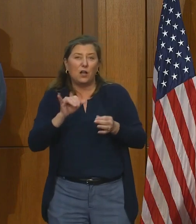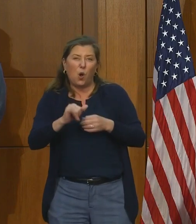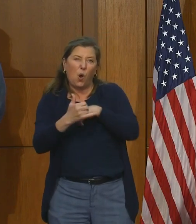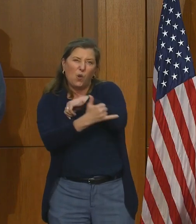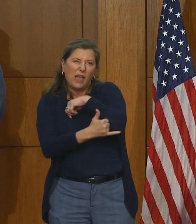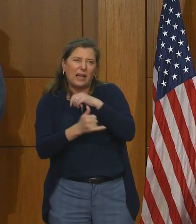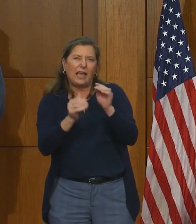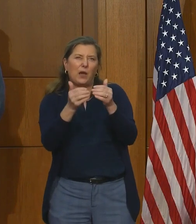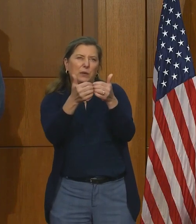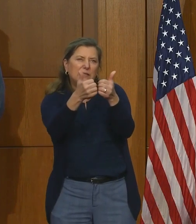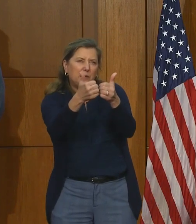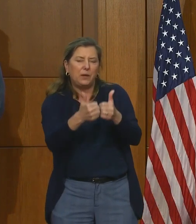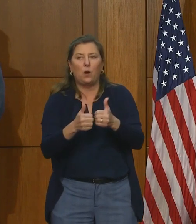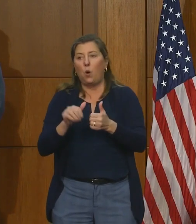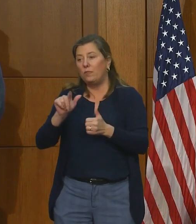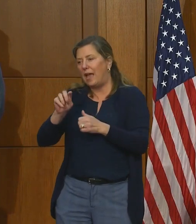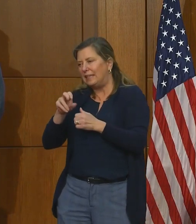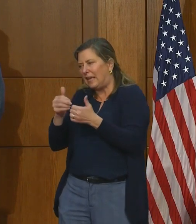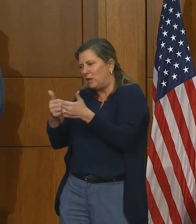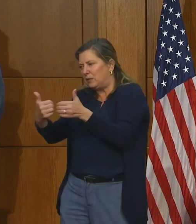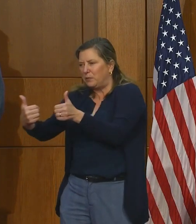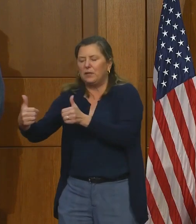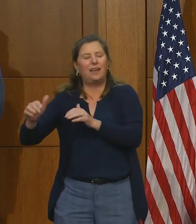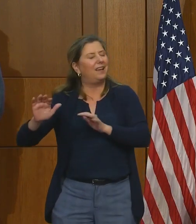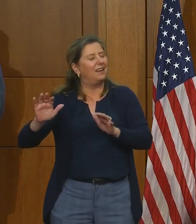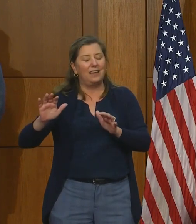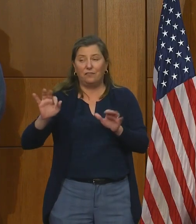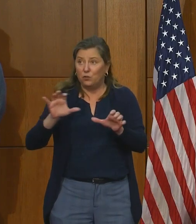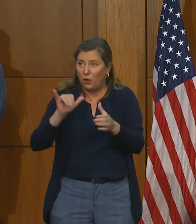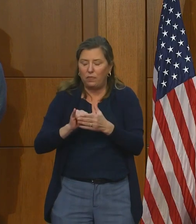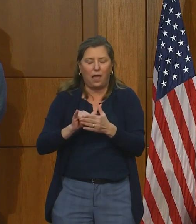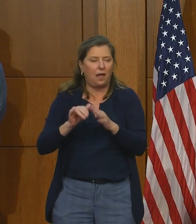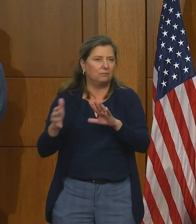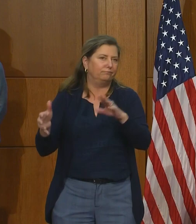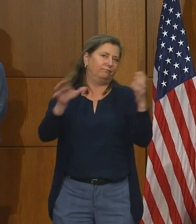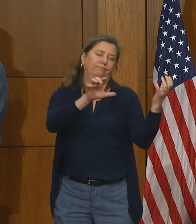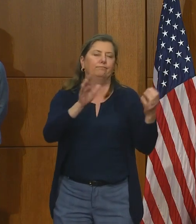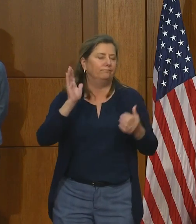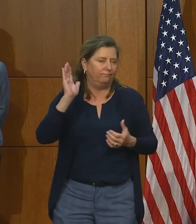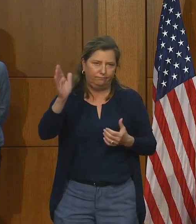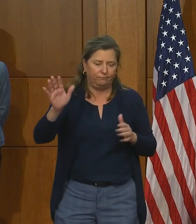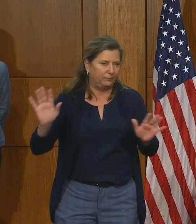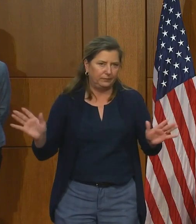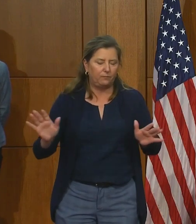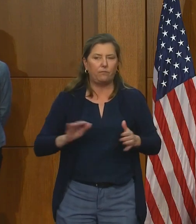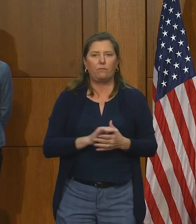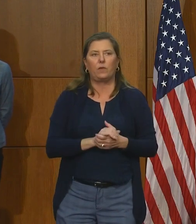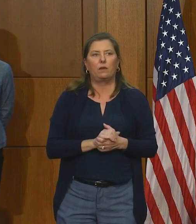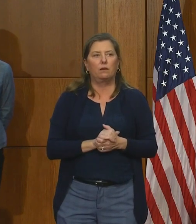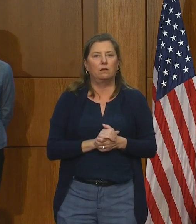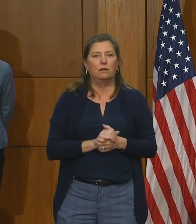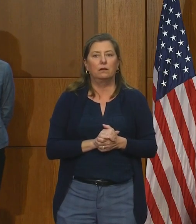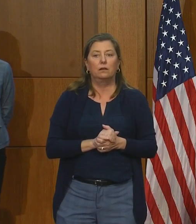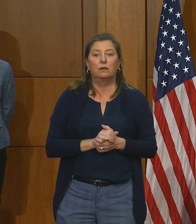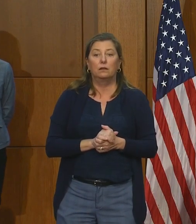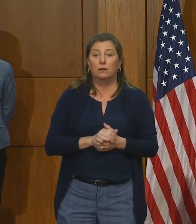YOU DO SOMETHING THIS CALL UP